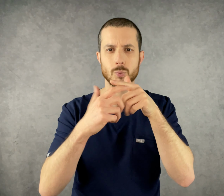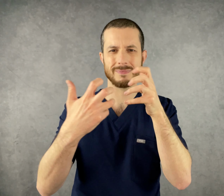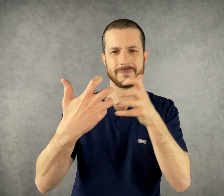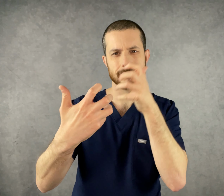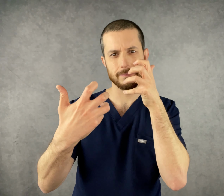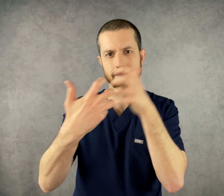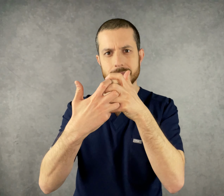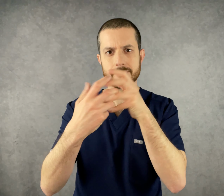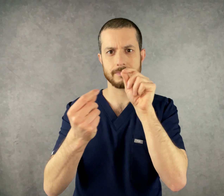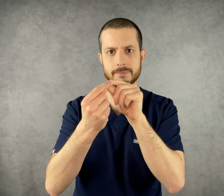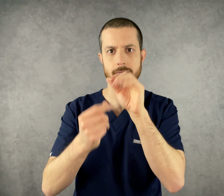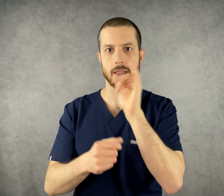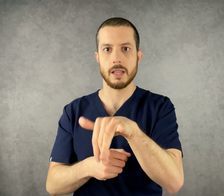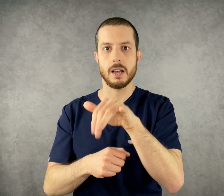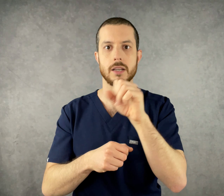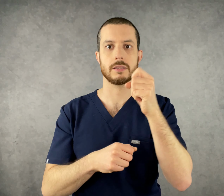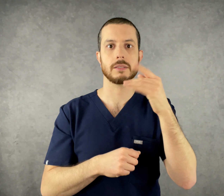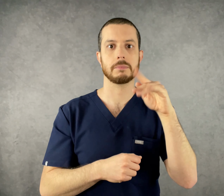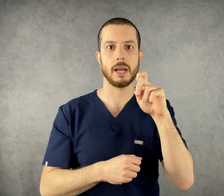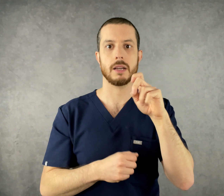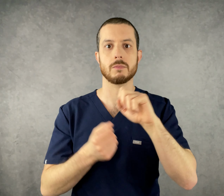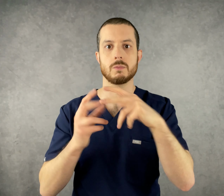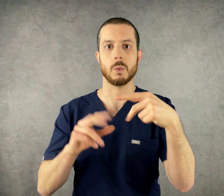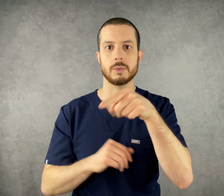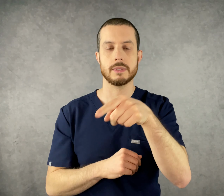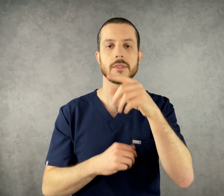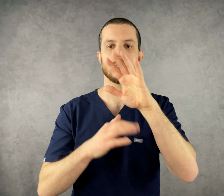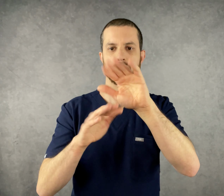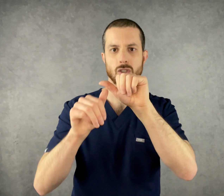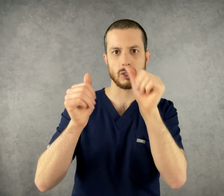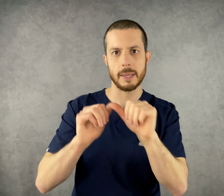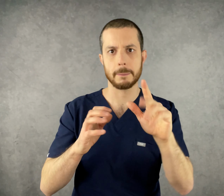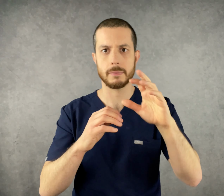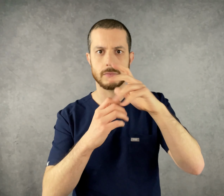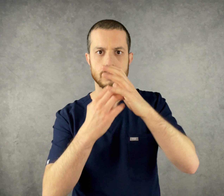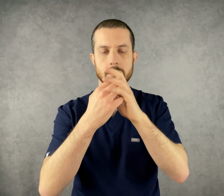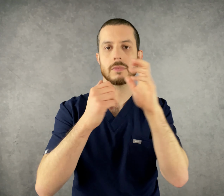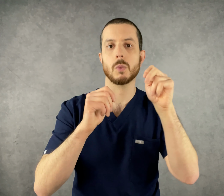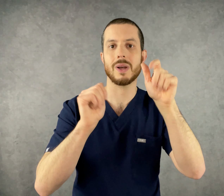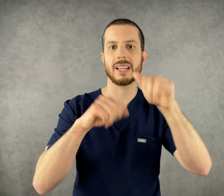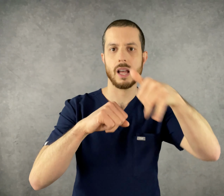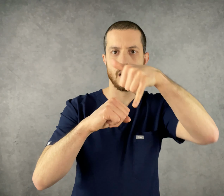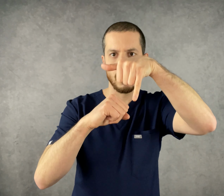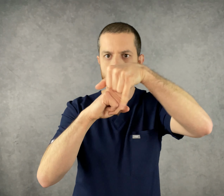to fit that spike protein